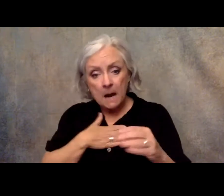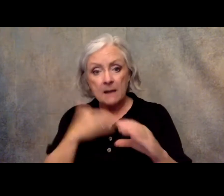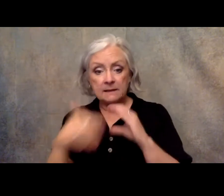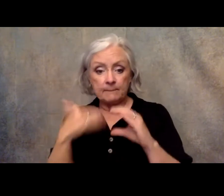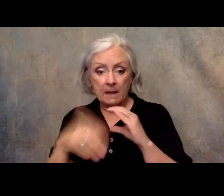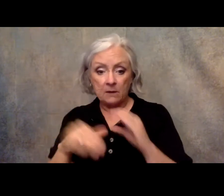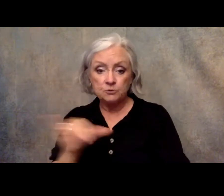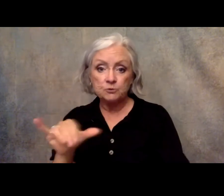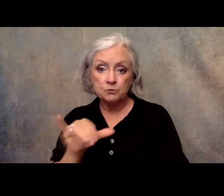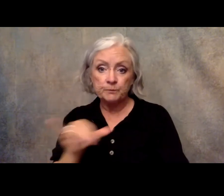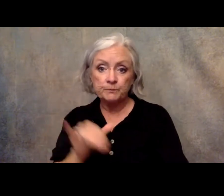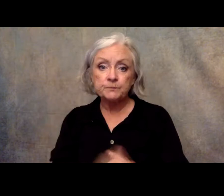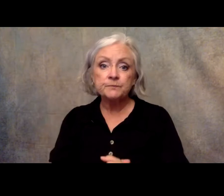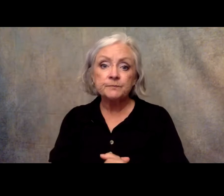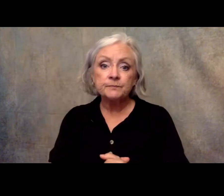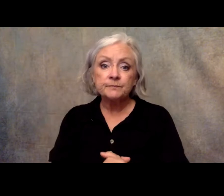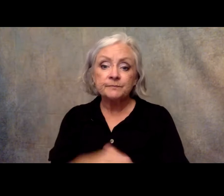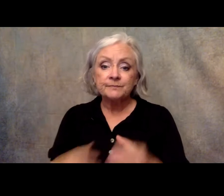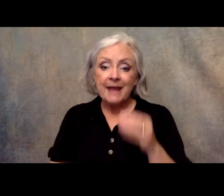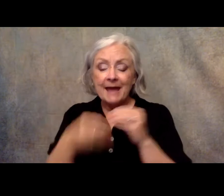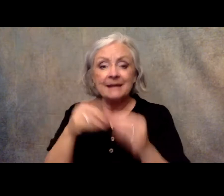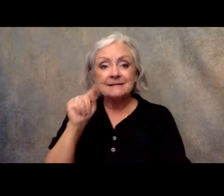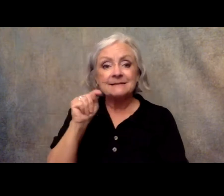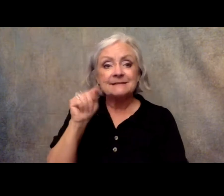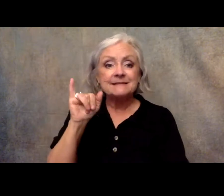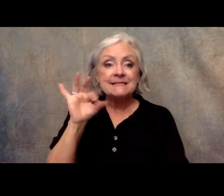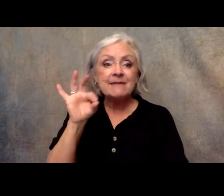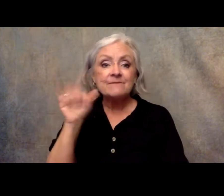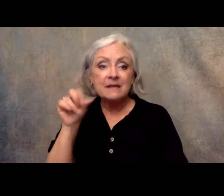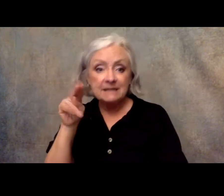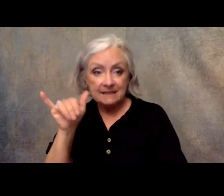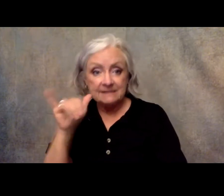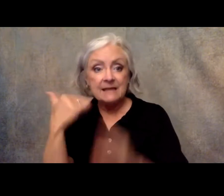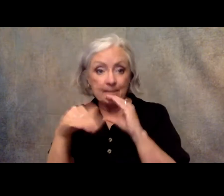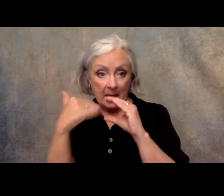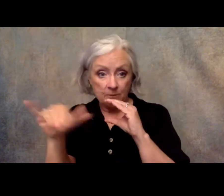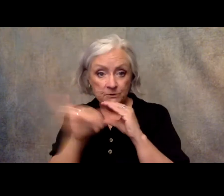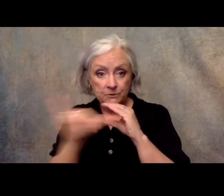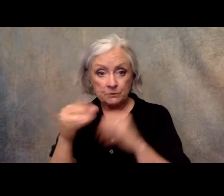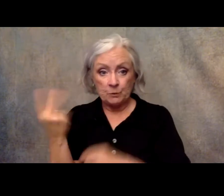and I am adding in Tiffany's email as well. Tiffany and I work very closely to make all your audio